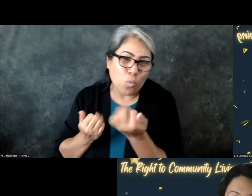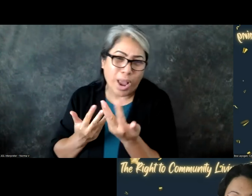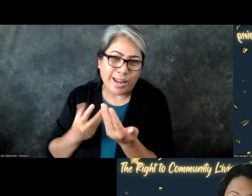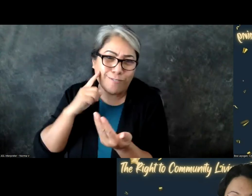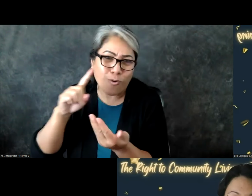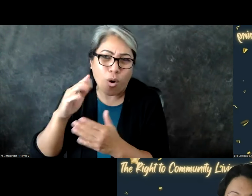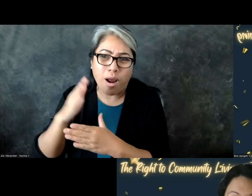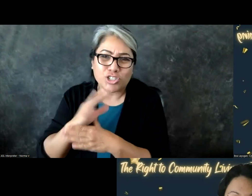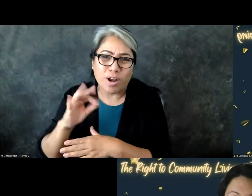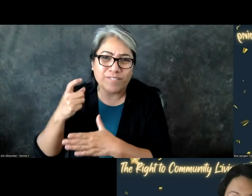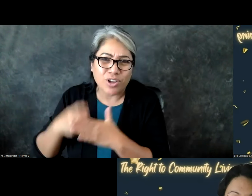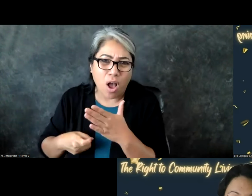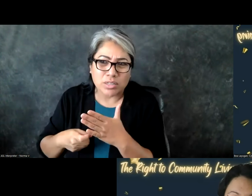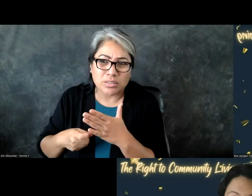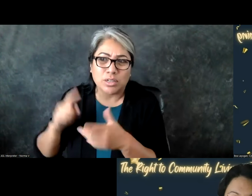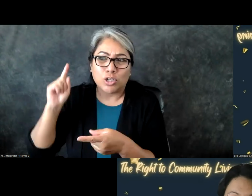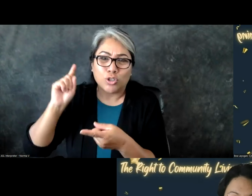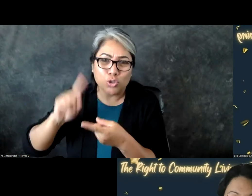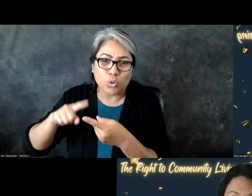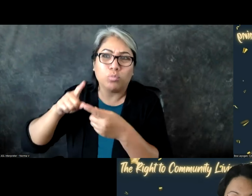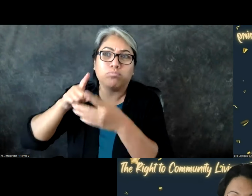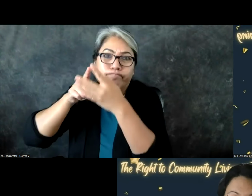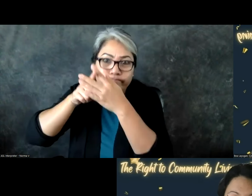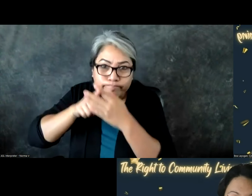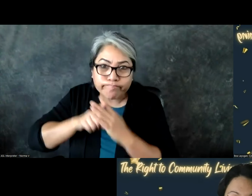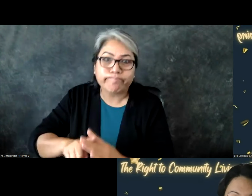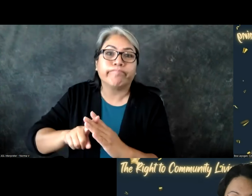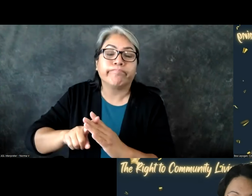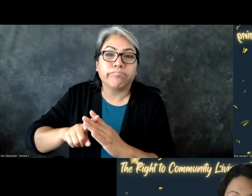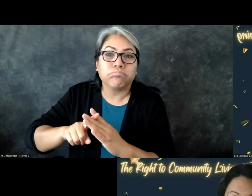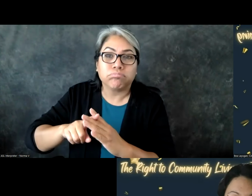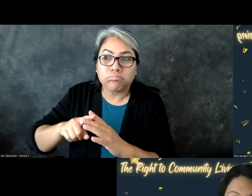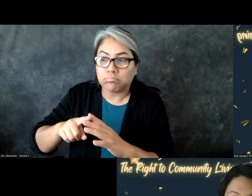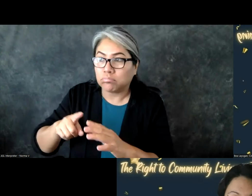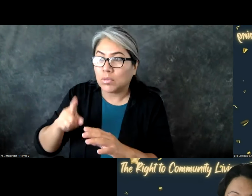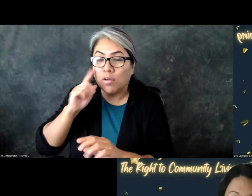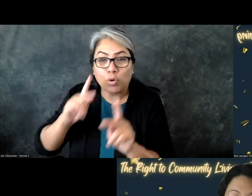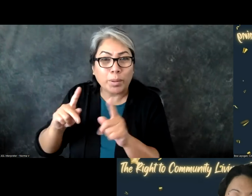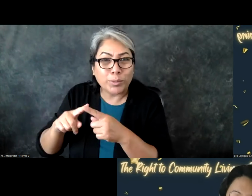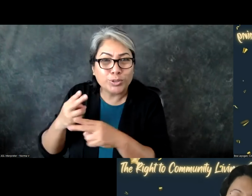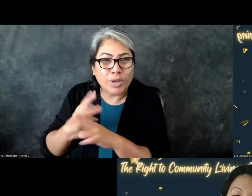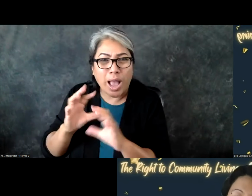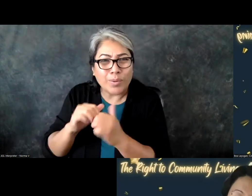» BEA LAYUGAN: Uh-huh. » How is that -- with asset